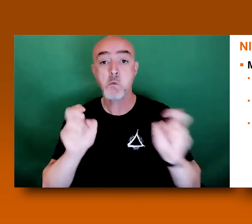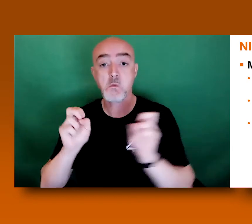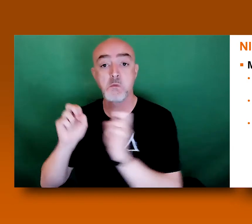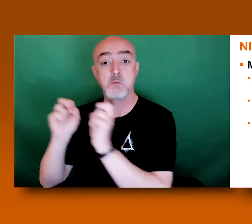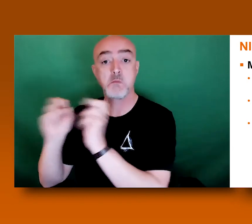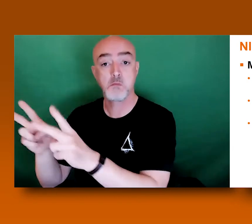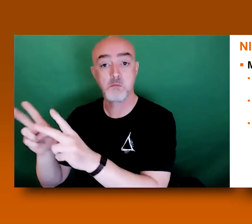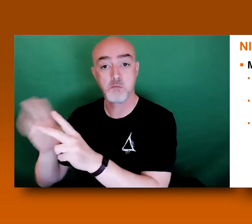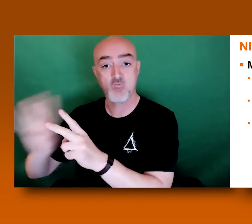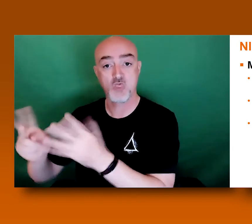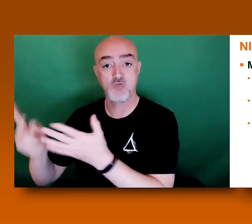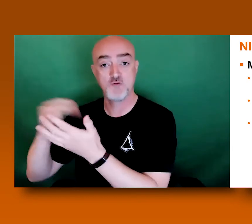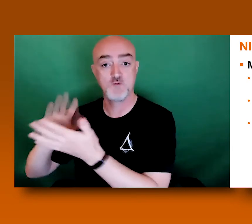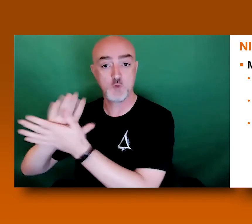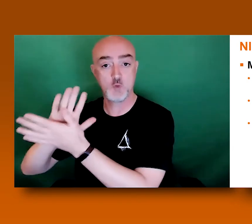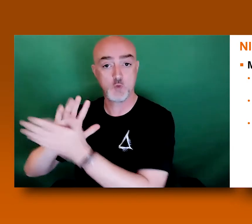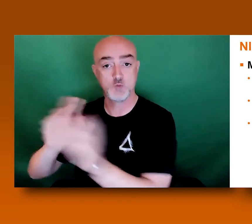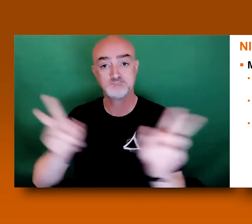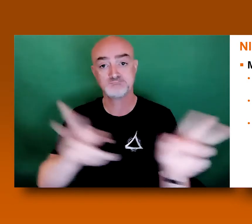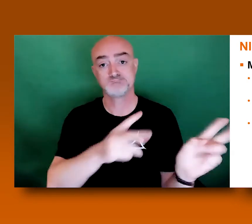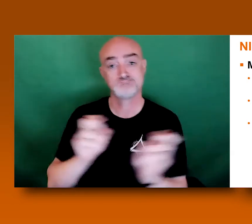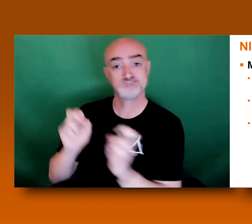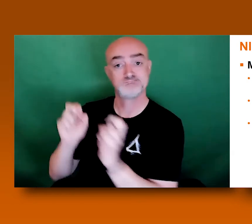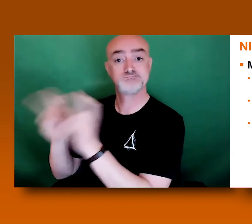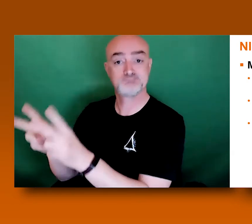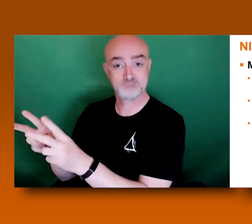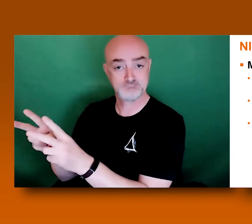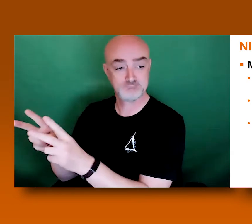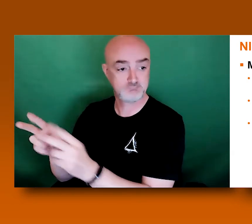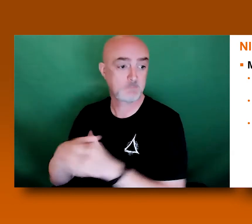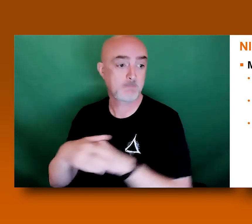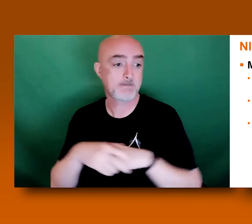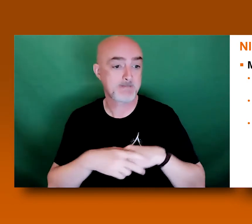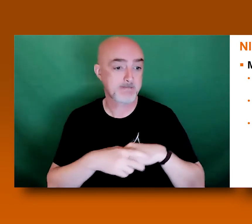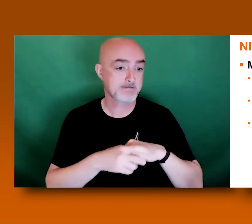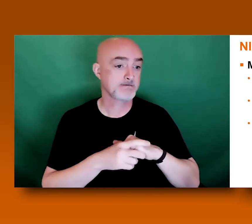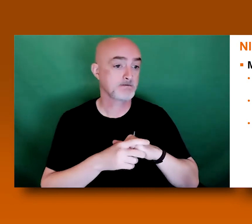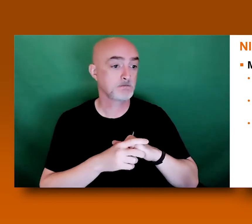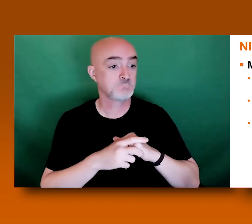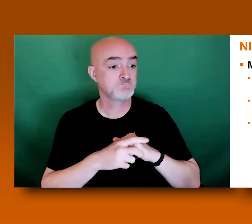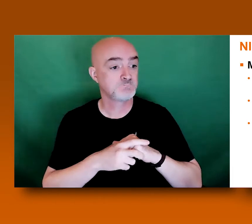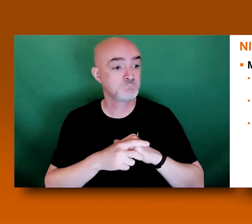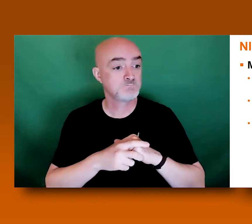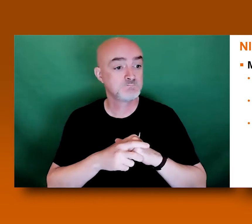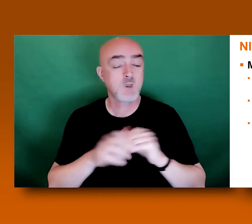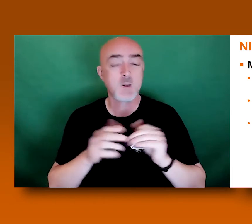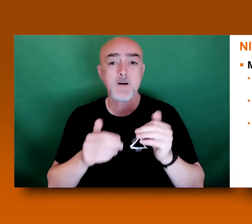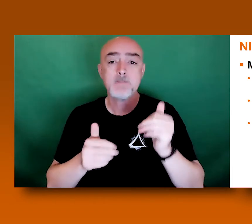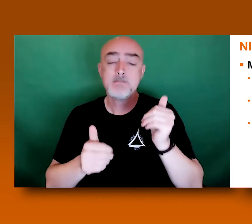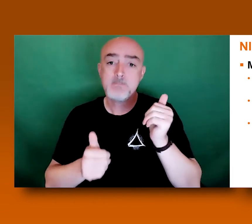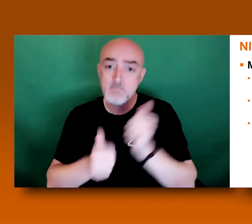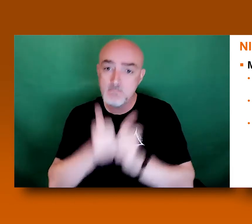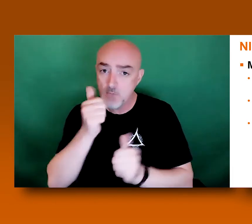they can take those comments into their own summary or notes for their review.